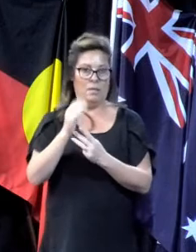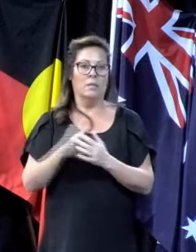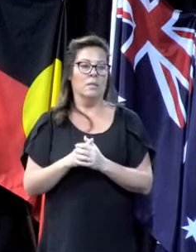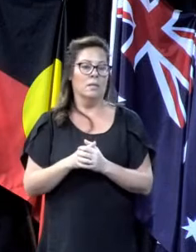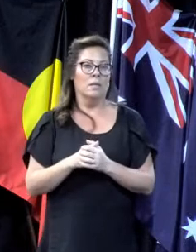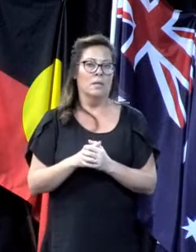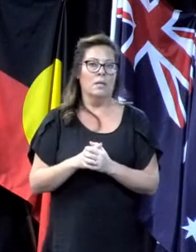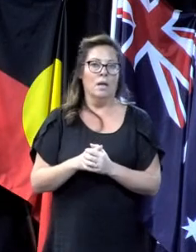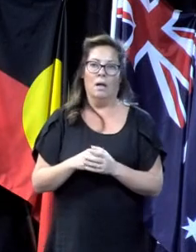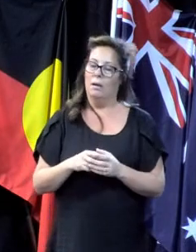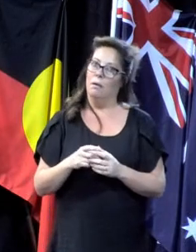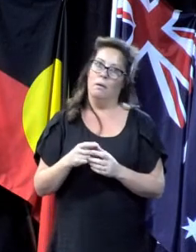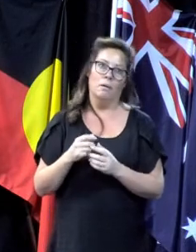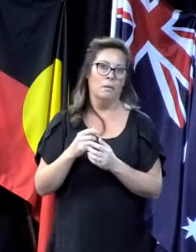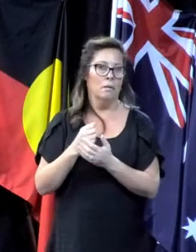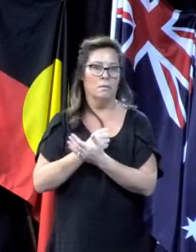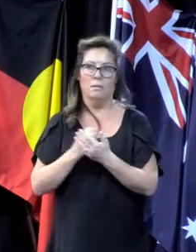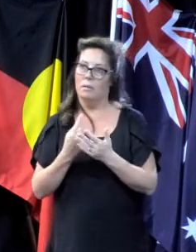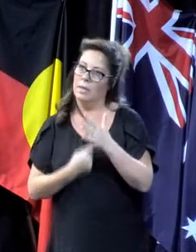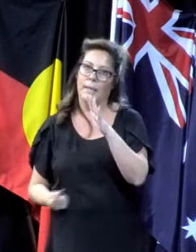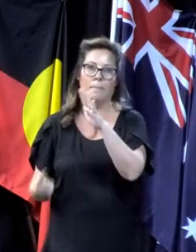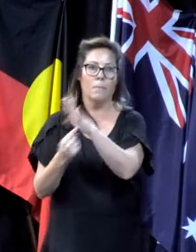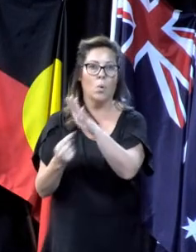and that parental contact should never be a one-off.